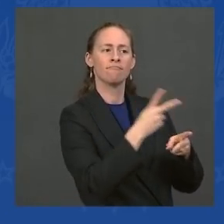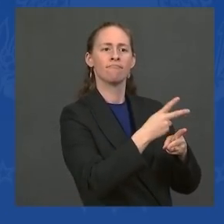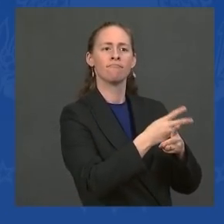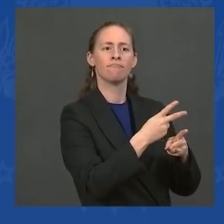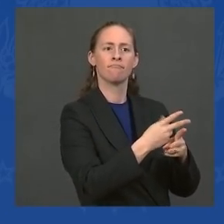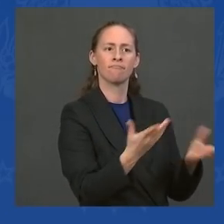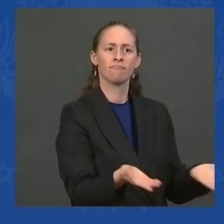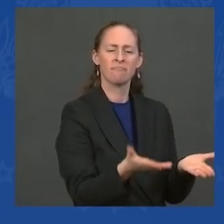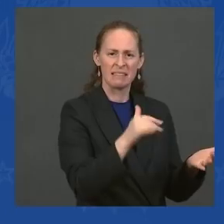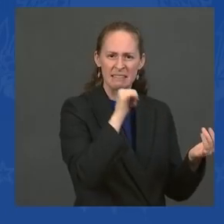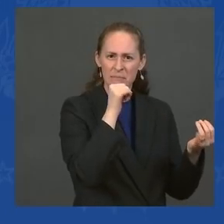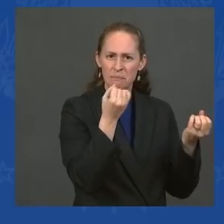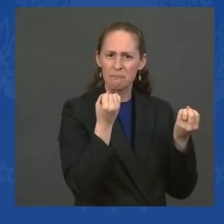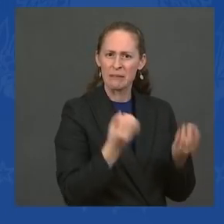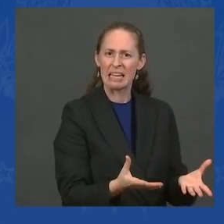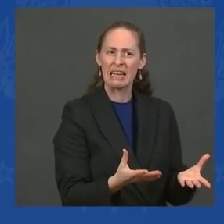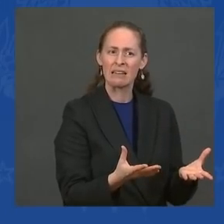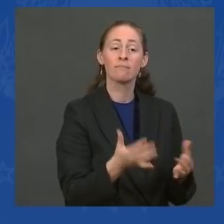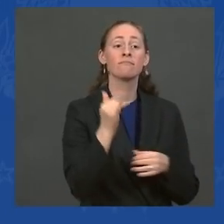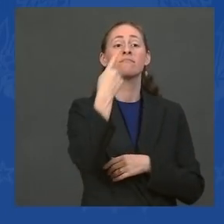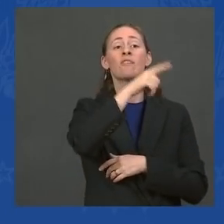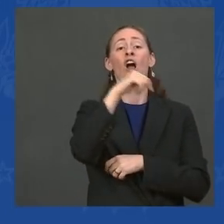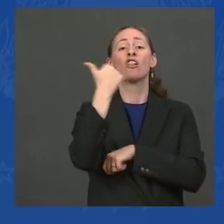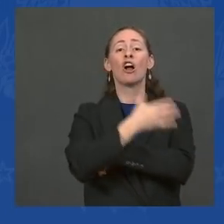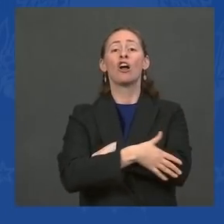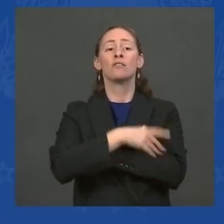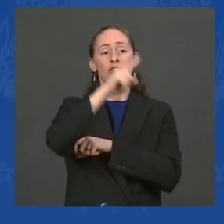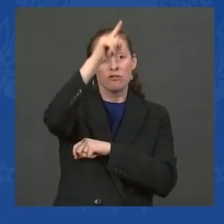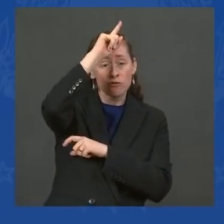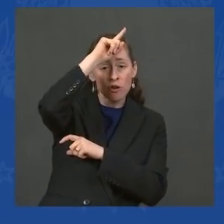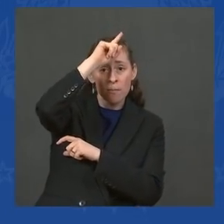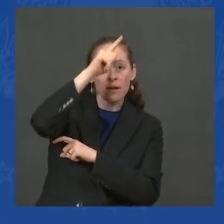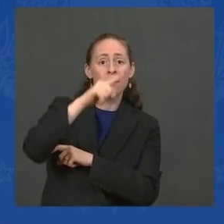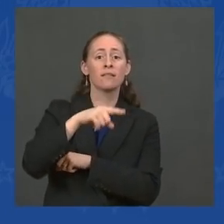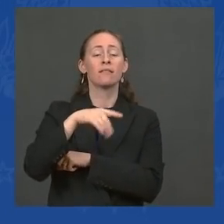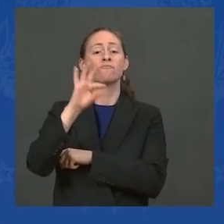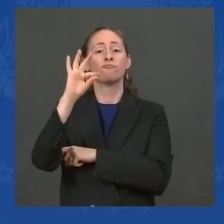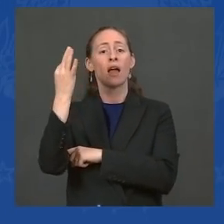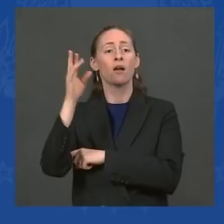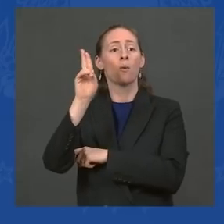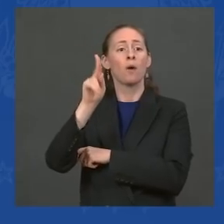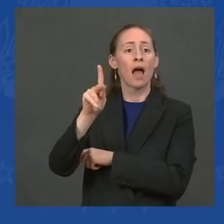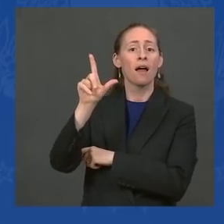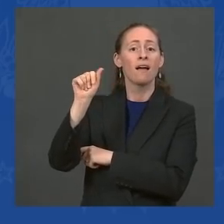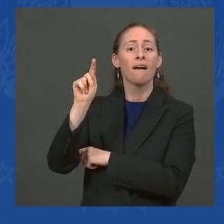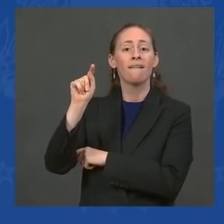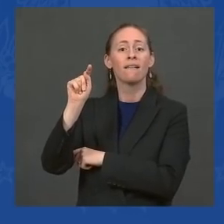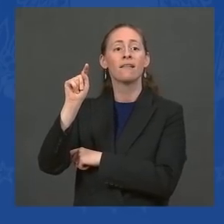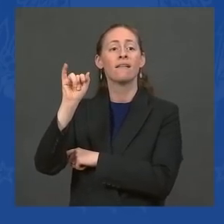In Germany, France, and the UK, even Latvia, the number of children in those country enrolled